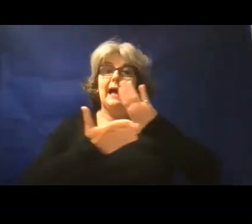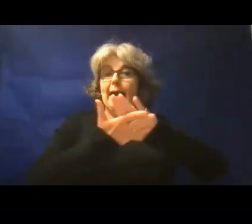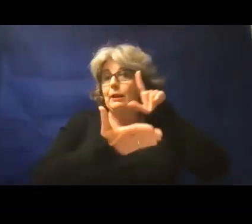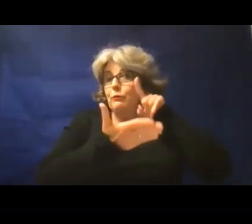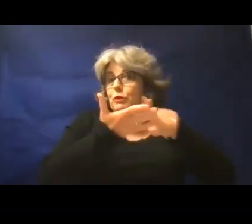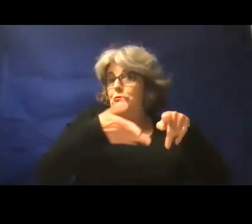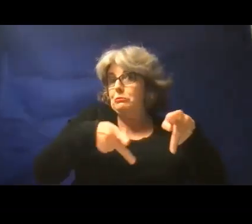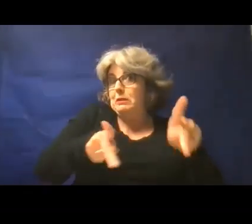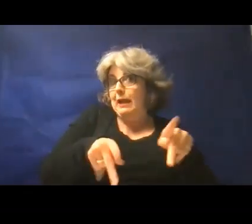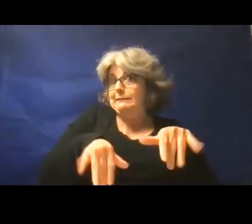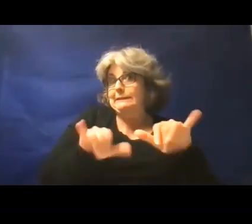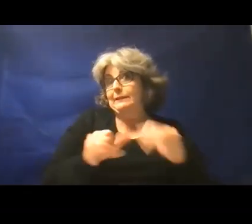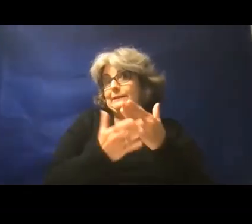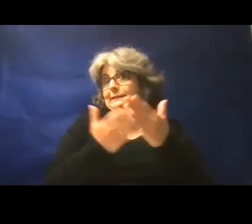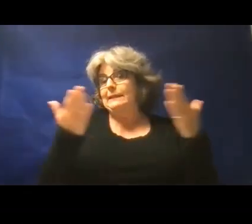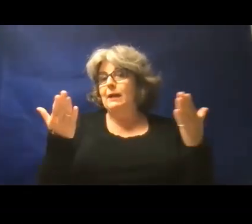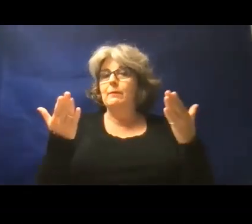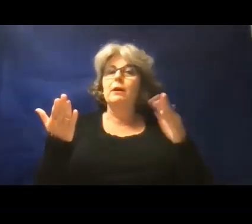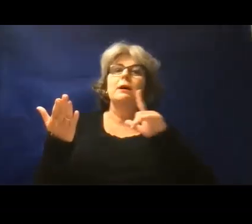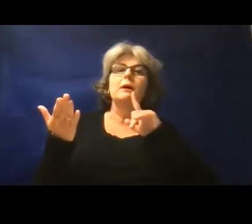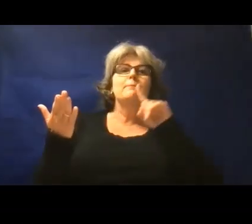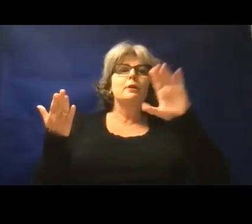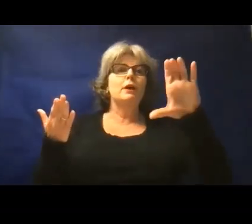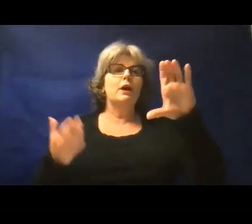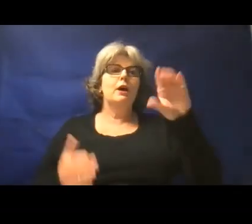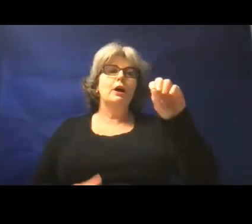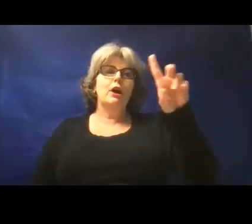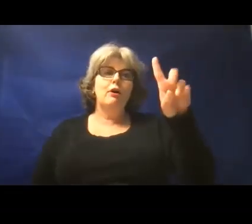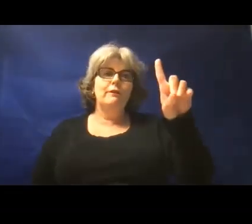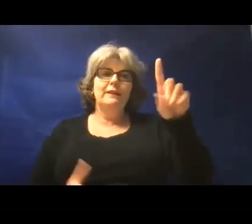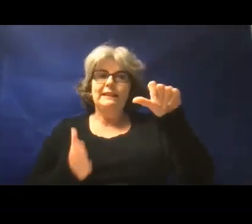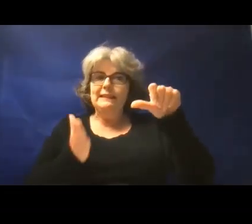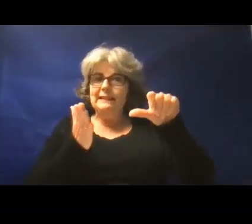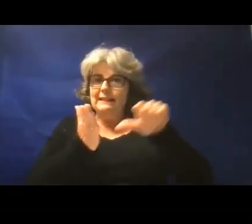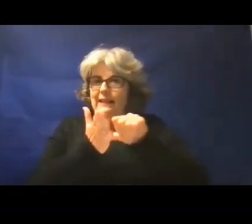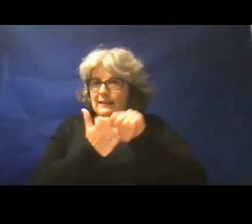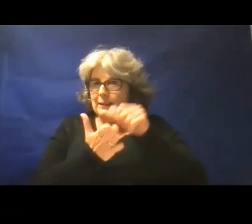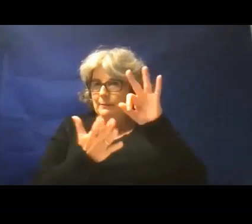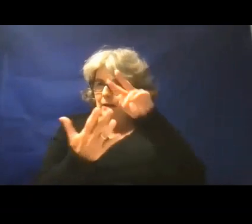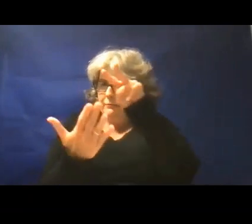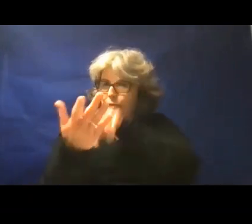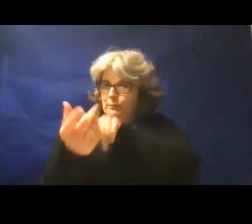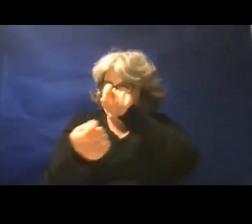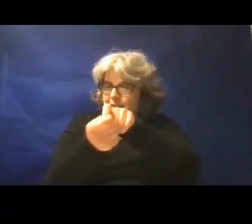again have a look at those COVID-19 pages for each of the specific destinations because you may find